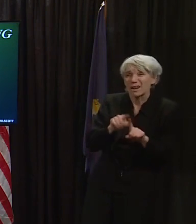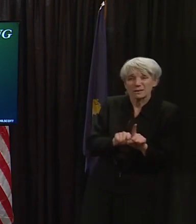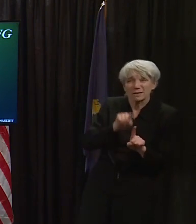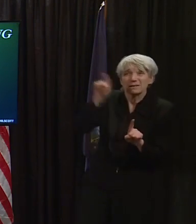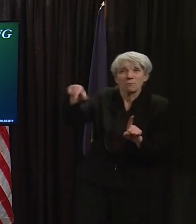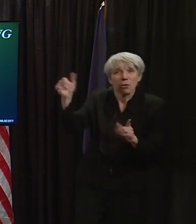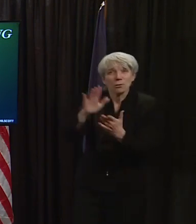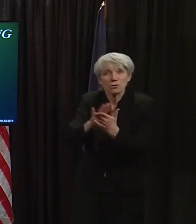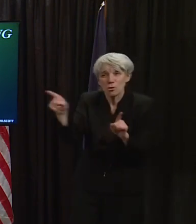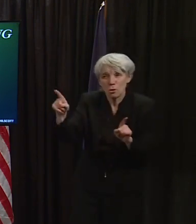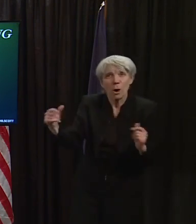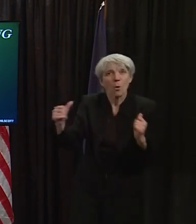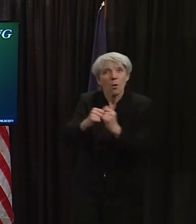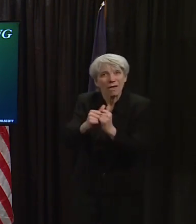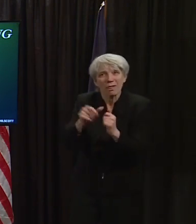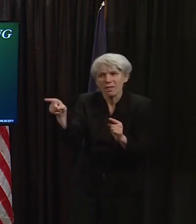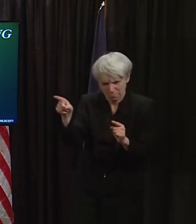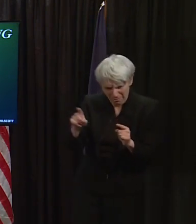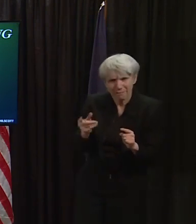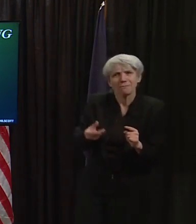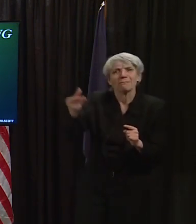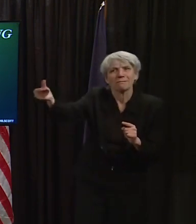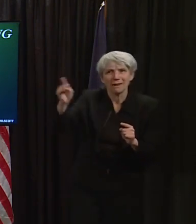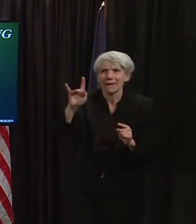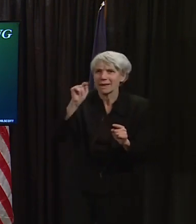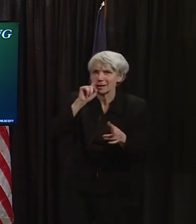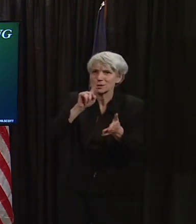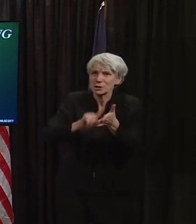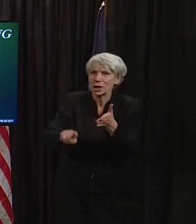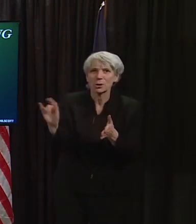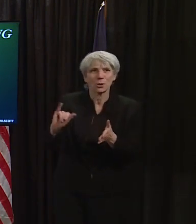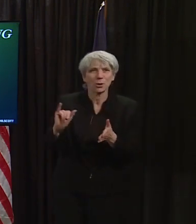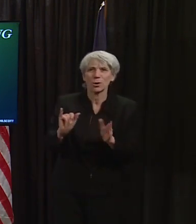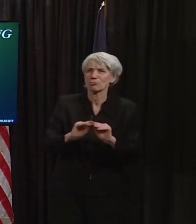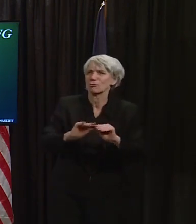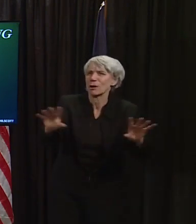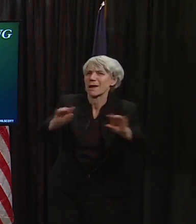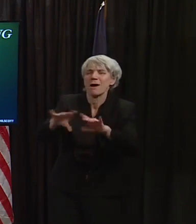By layering this science based and simpler approach on all the other